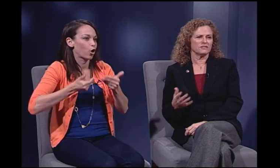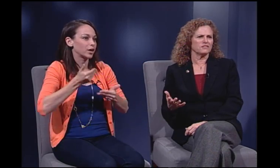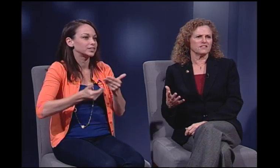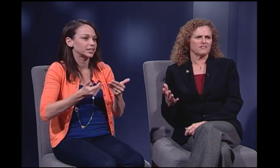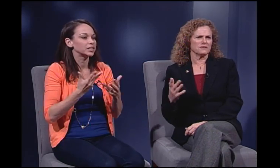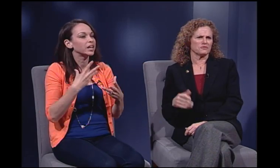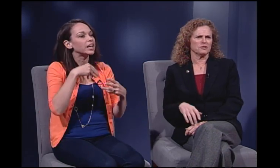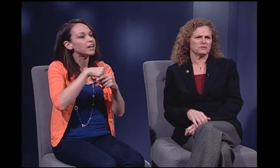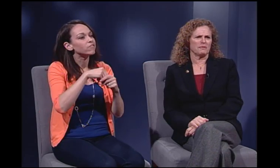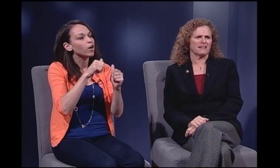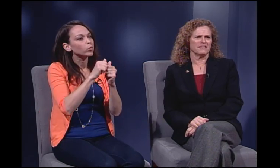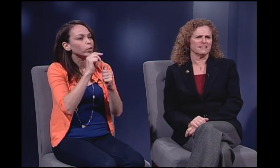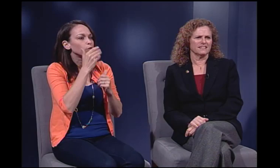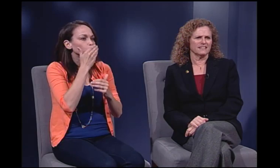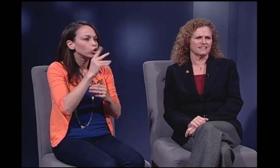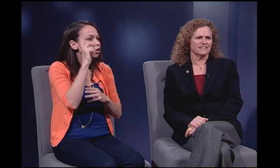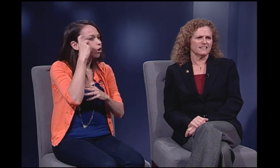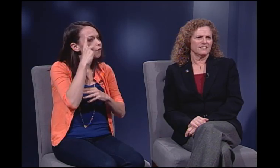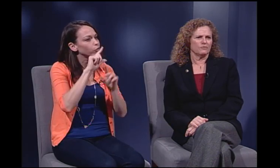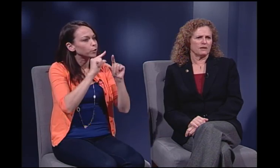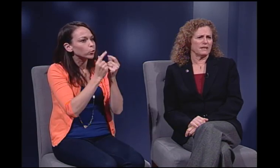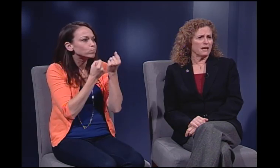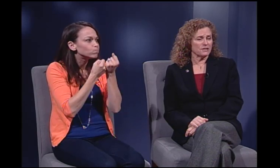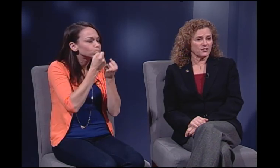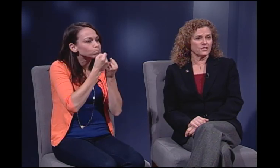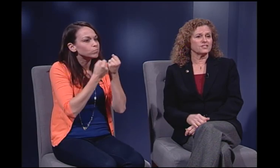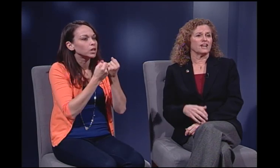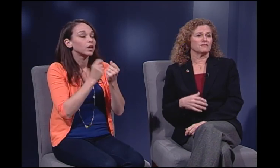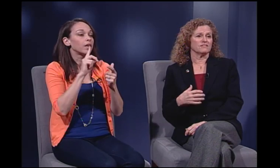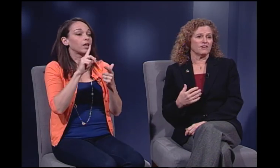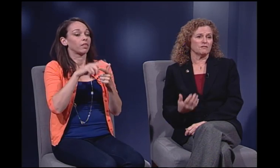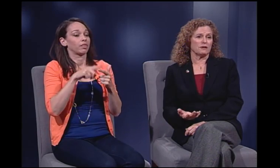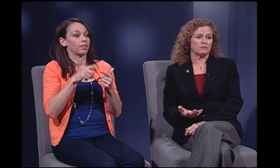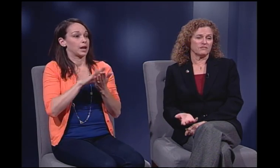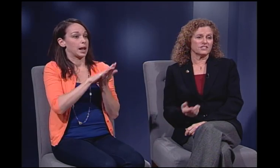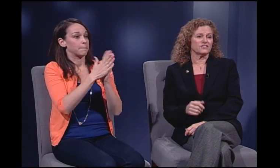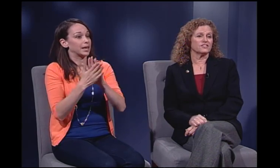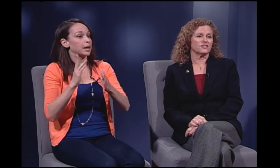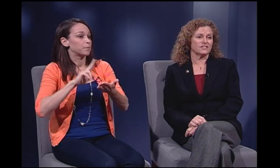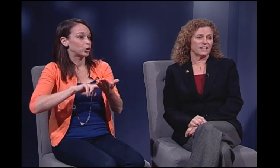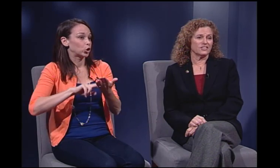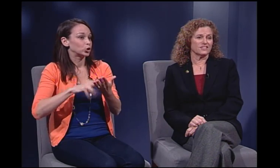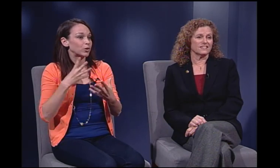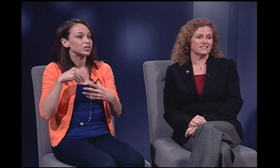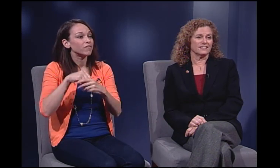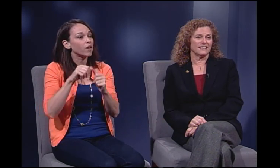with good government groups back then and when I became a nurse I was involved with my professional association